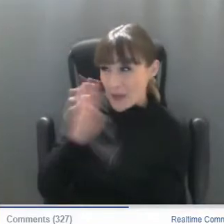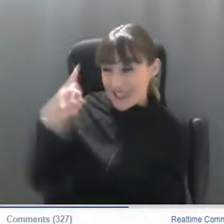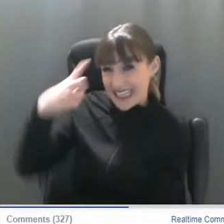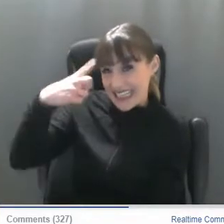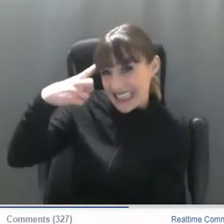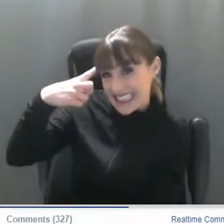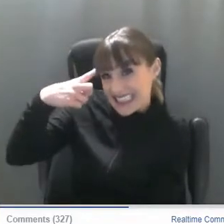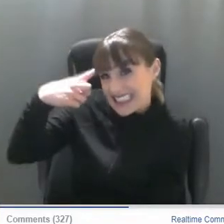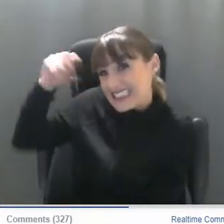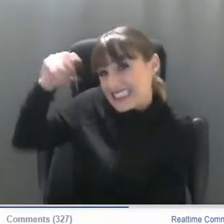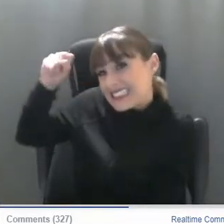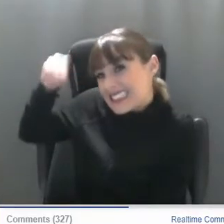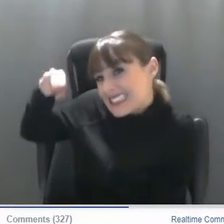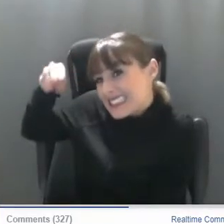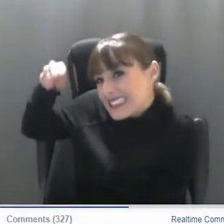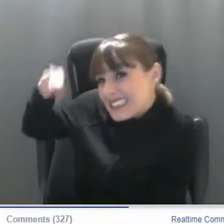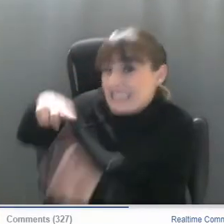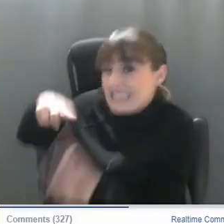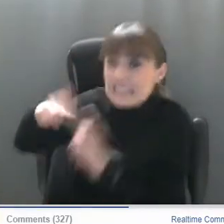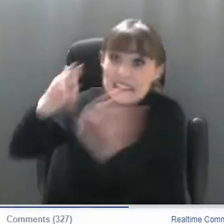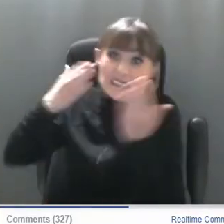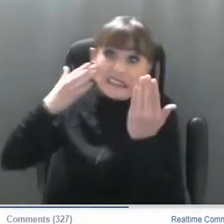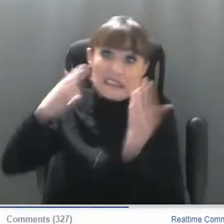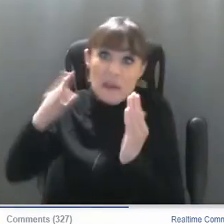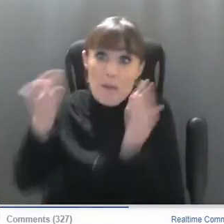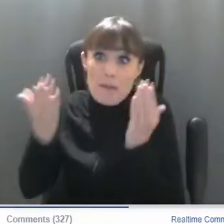We're just kind of playing it by ear. The trick with the carousel and the train-